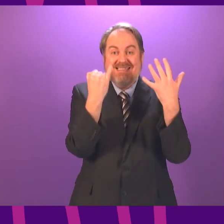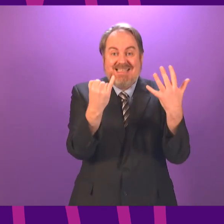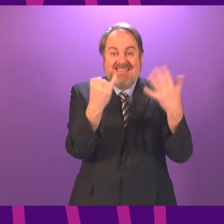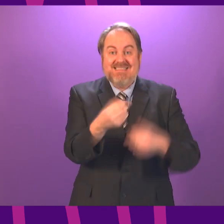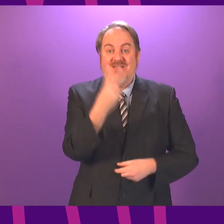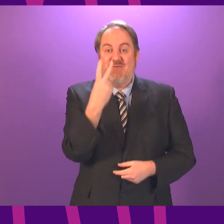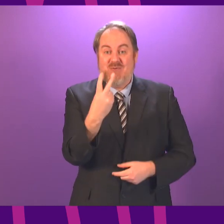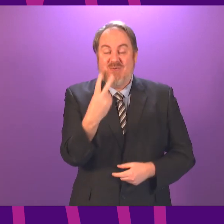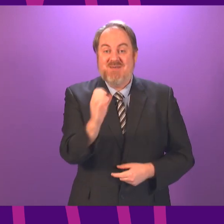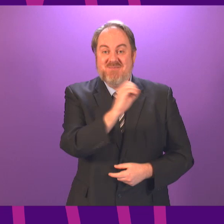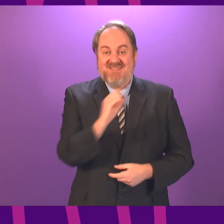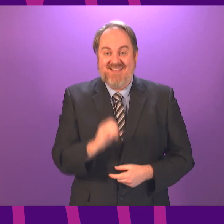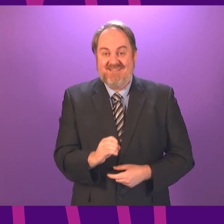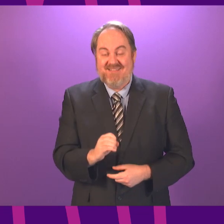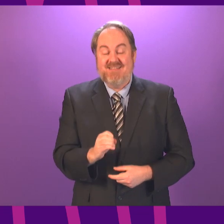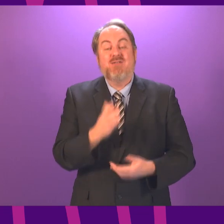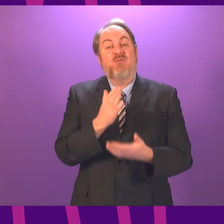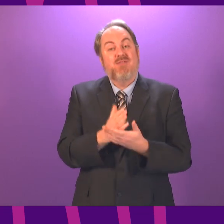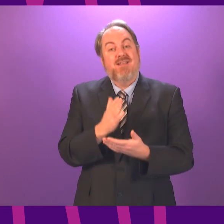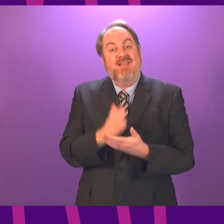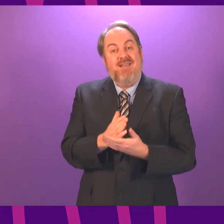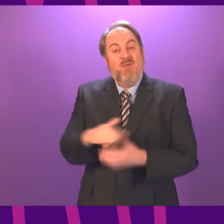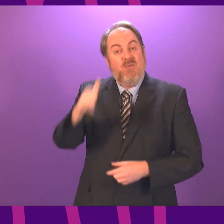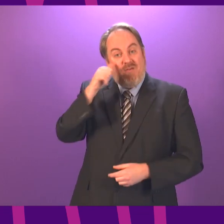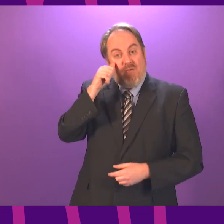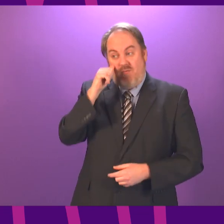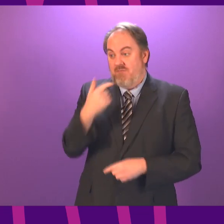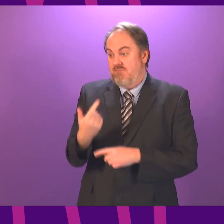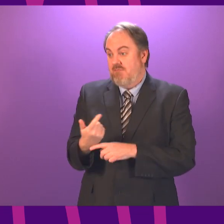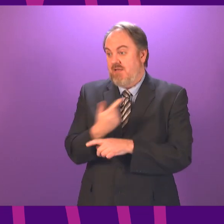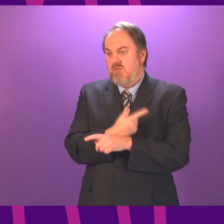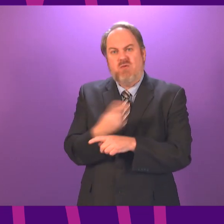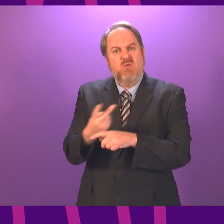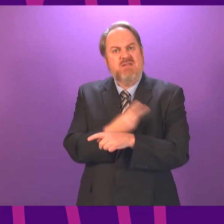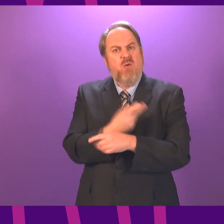exception of one week at the end of August, when only two Covid deaths overall were registered,